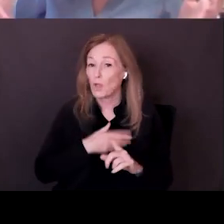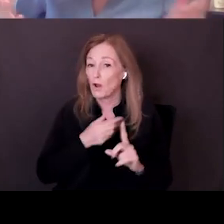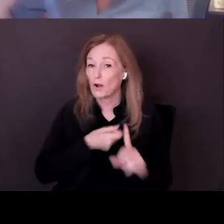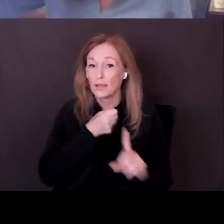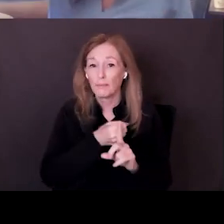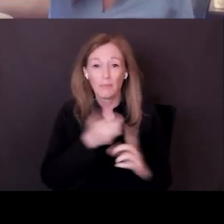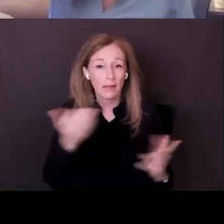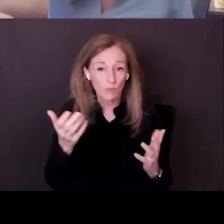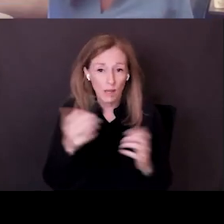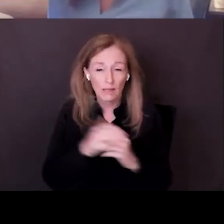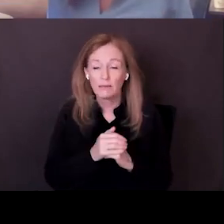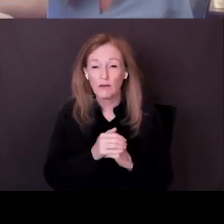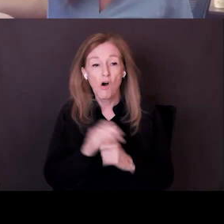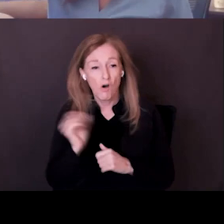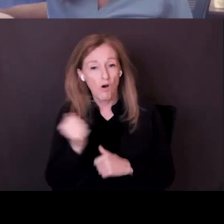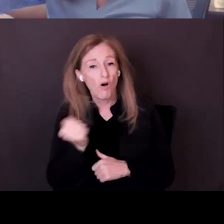ALL OF THIS IS GREAT, BUT IS IT WORKING?